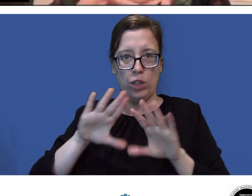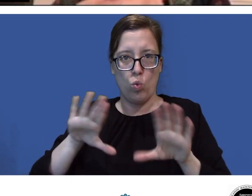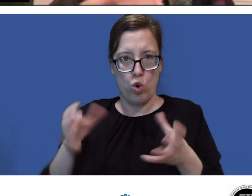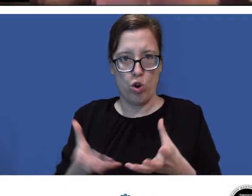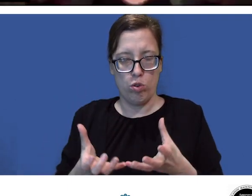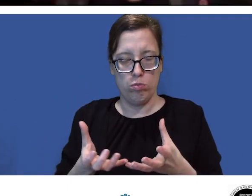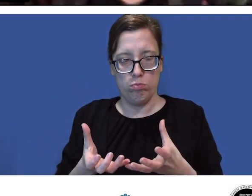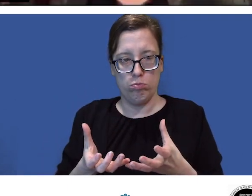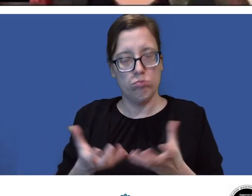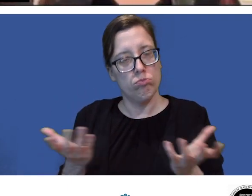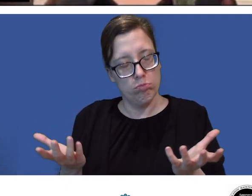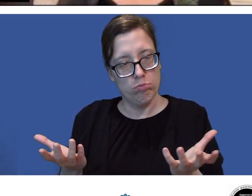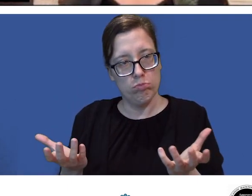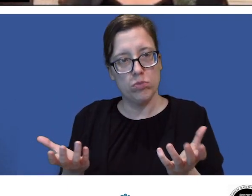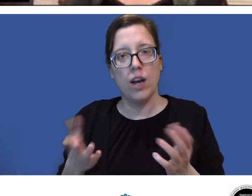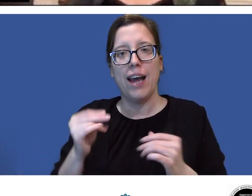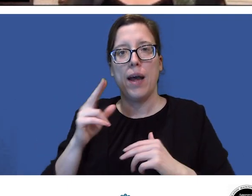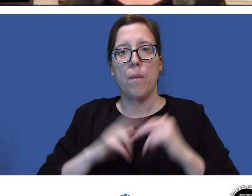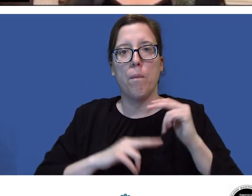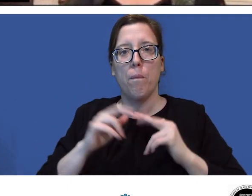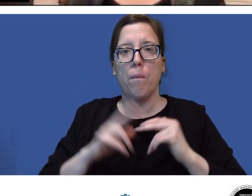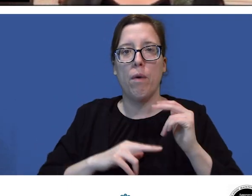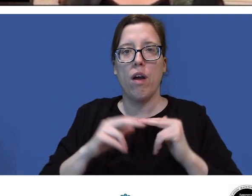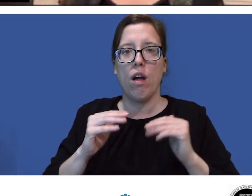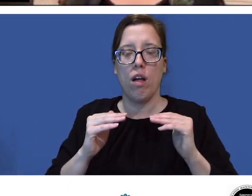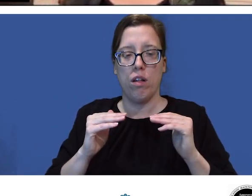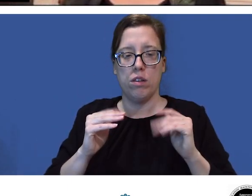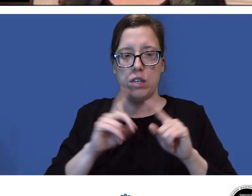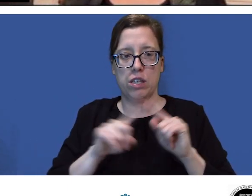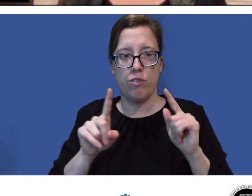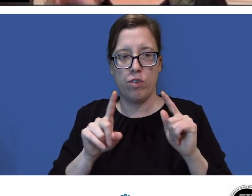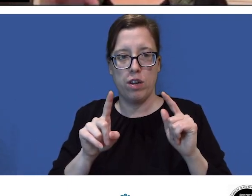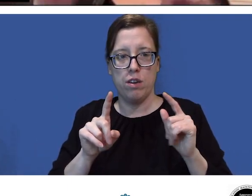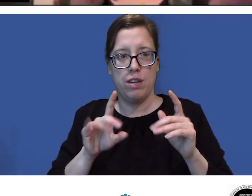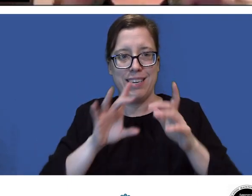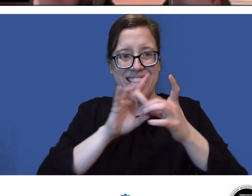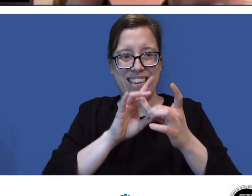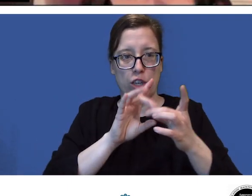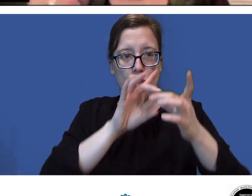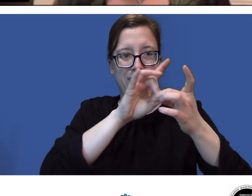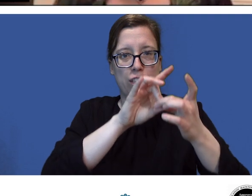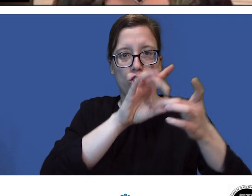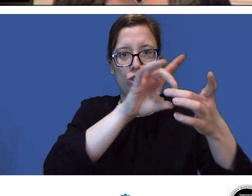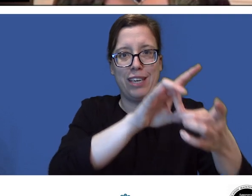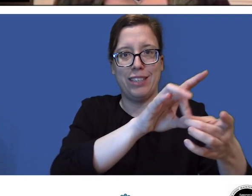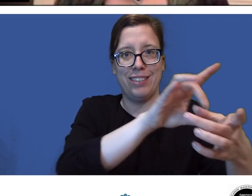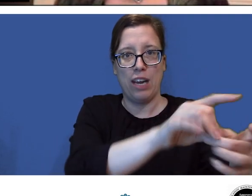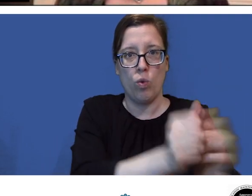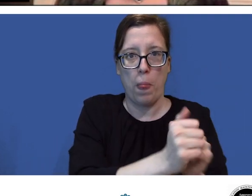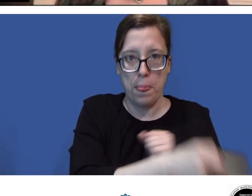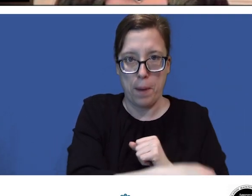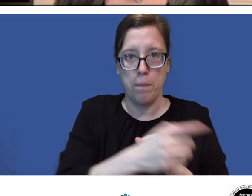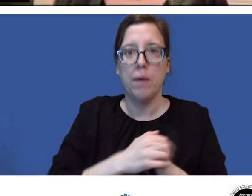to join us in the world. And to build levels of connections with her.